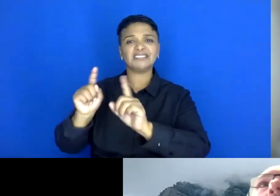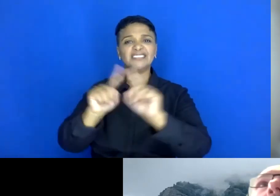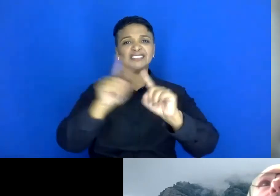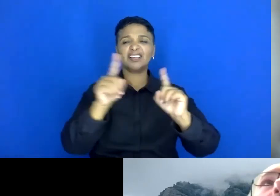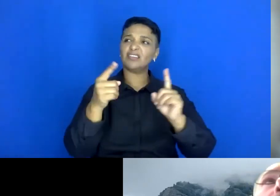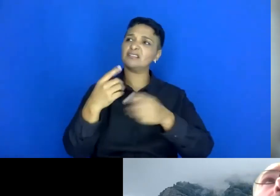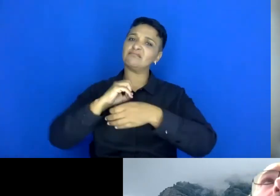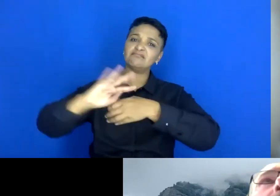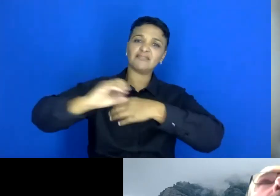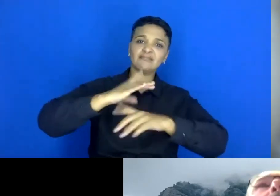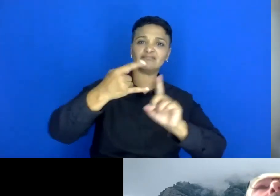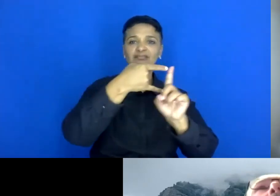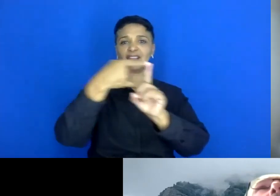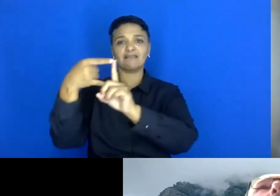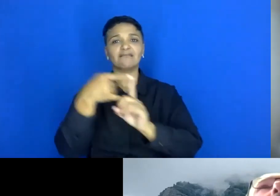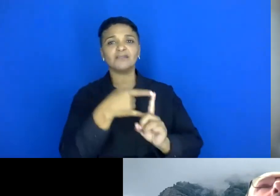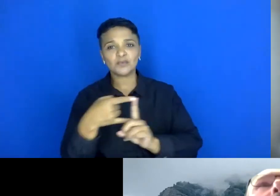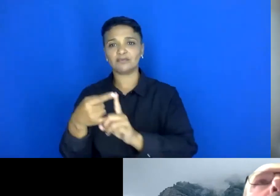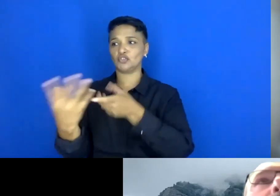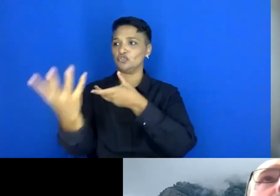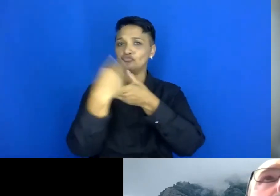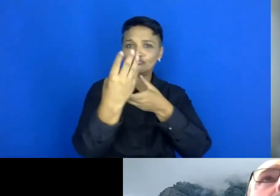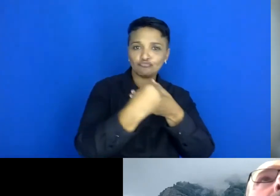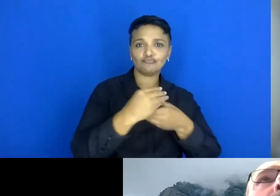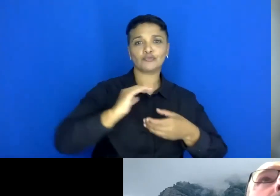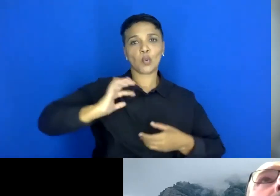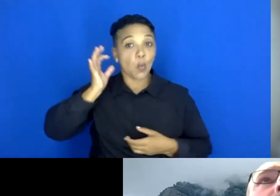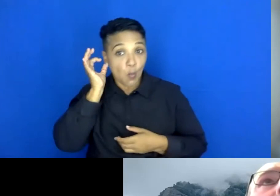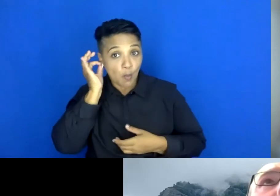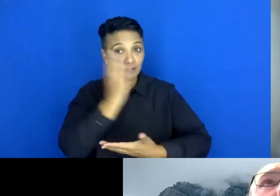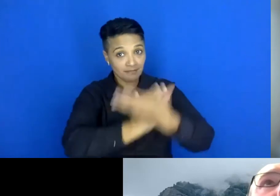with persons with disabilities including young people with disabilities and we really wanted